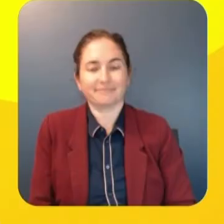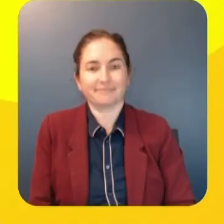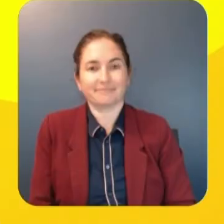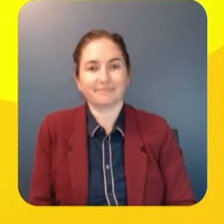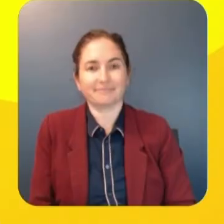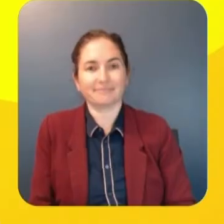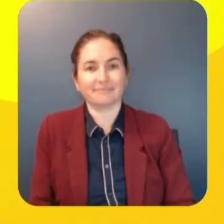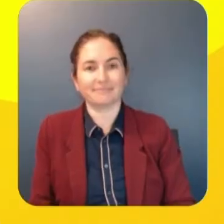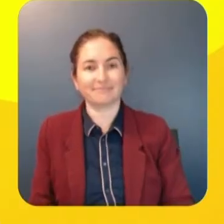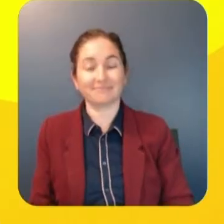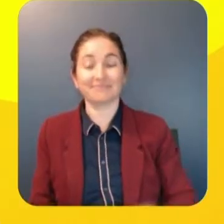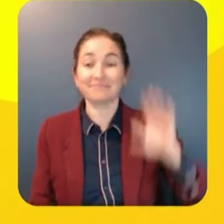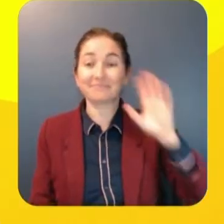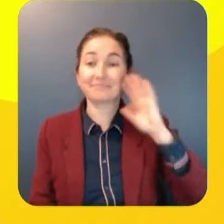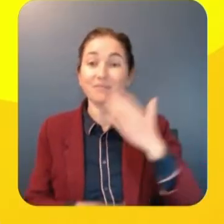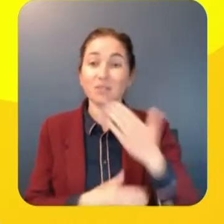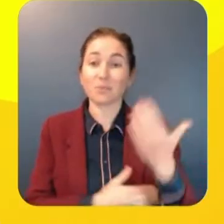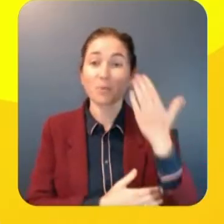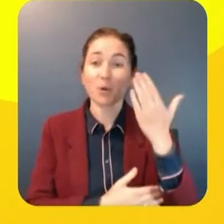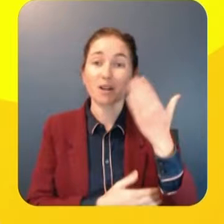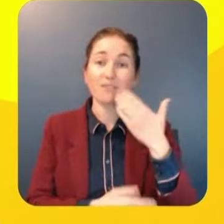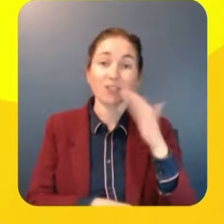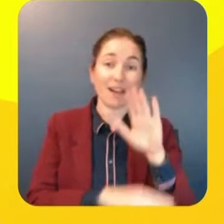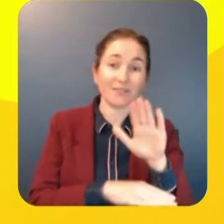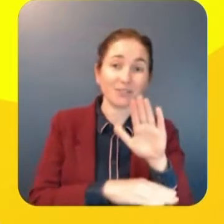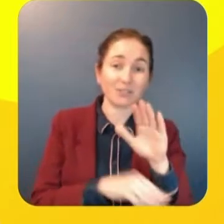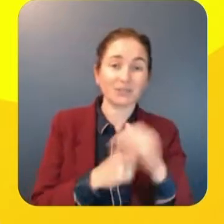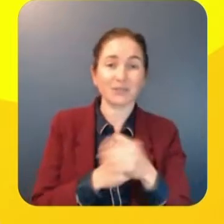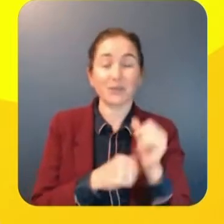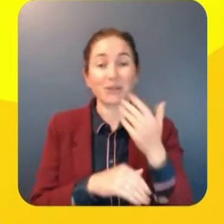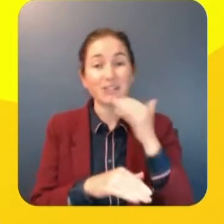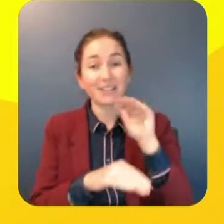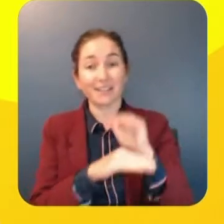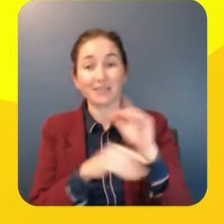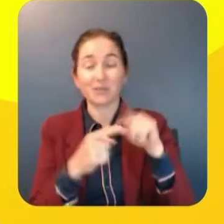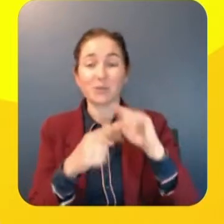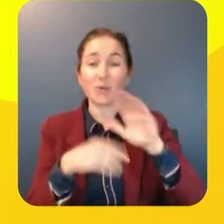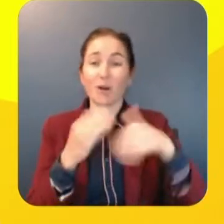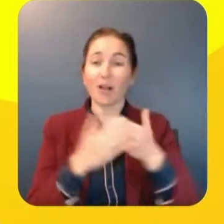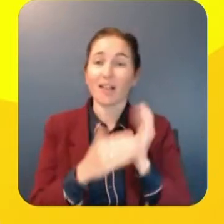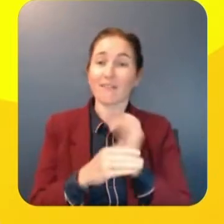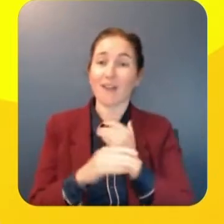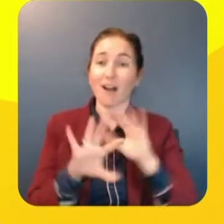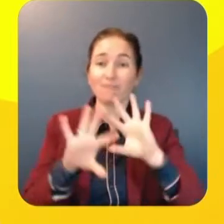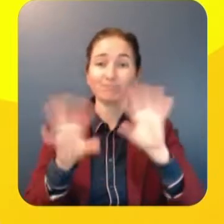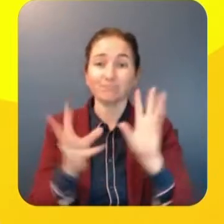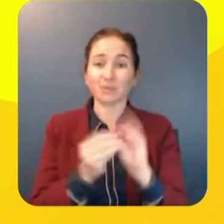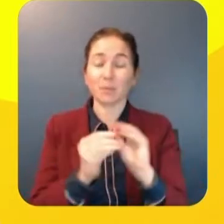SPEAKER: Good morning. Good afternoon. And indeed good evening to our global audience and a truly warm welcome to you all.